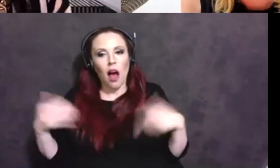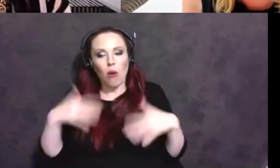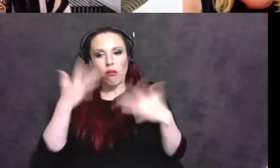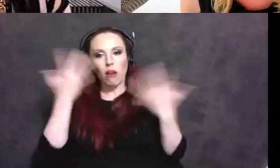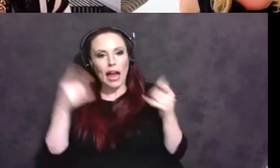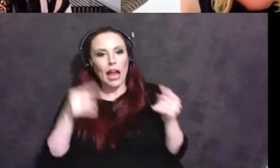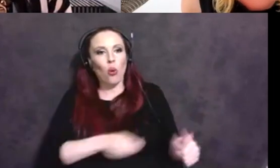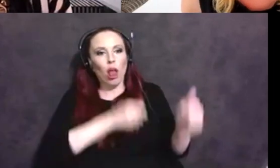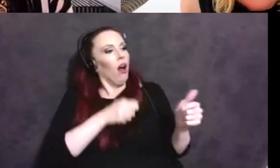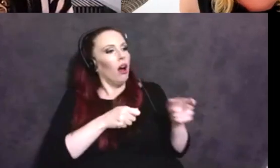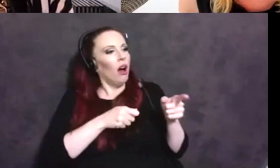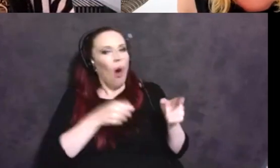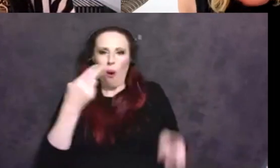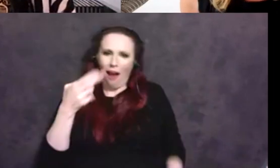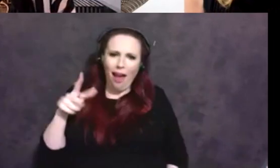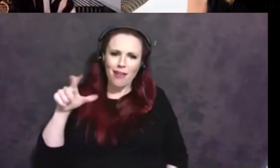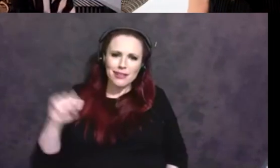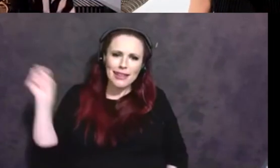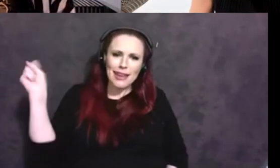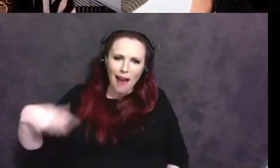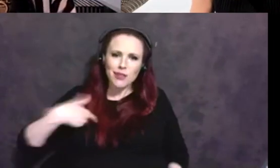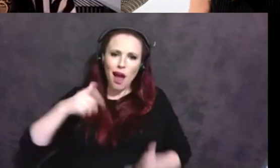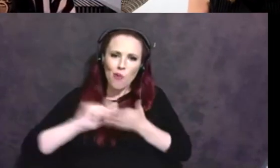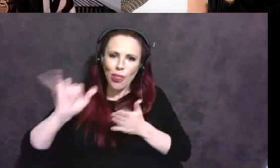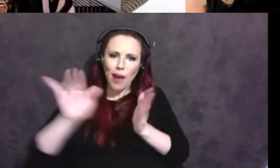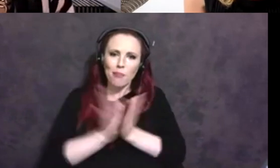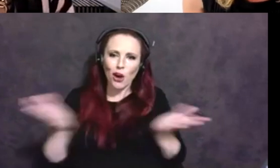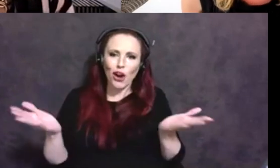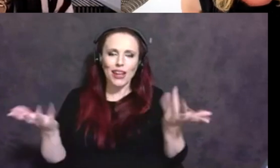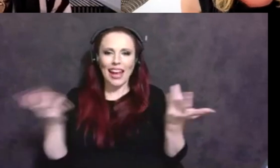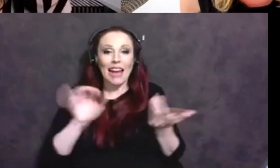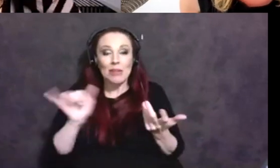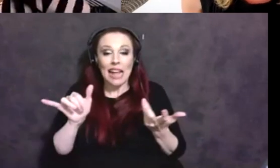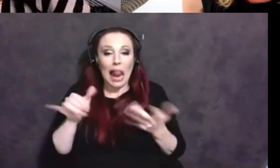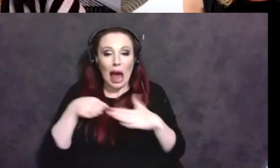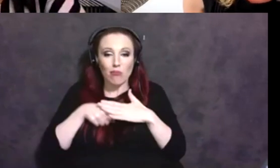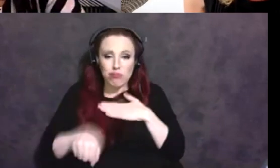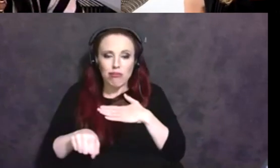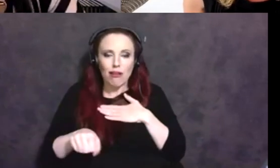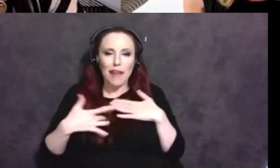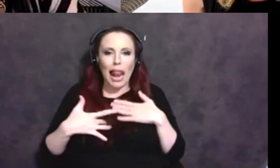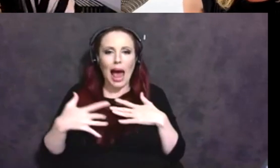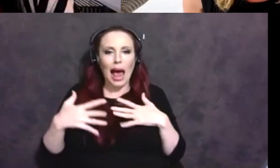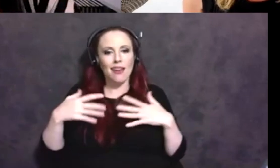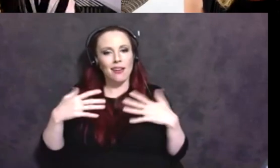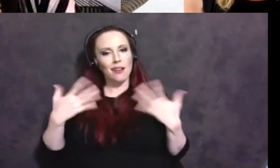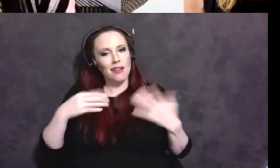Yes, I did. I did. It is so funny, Melinda. I forget I wrote a book until you mention